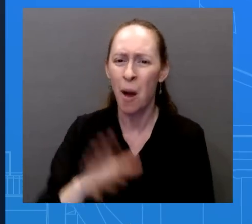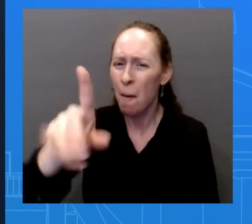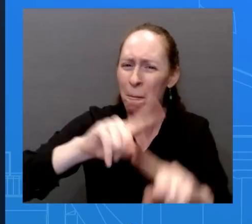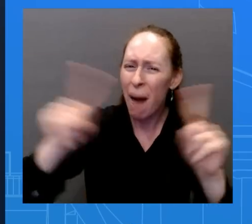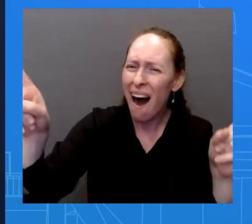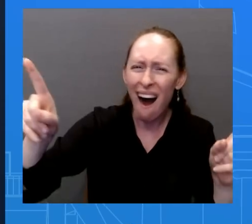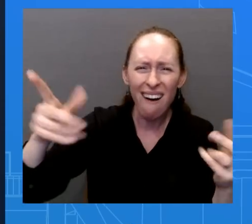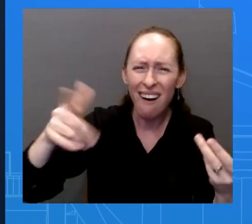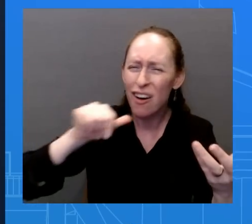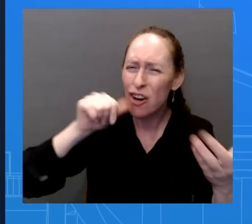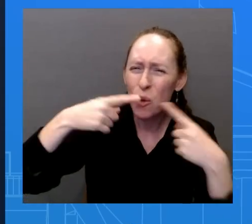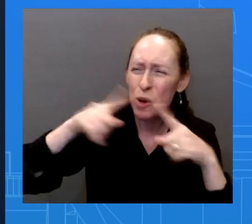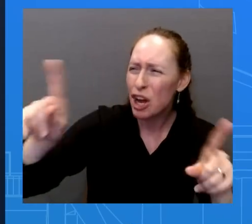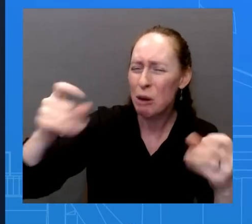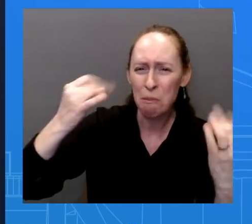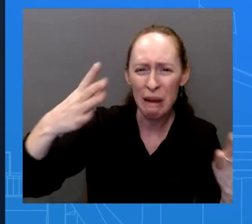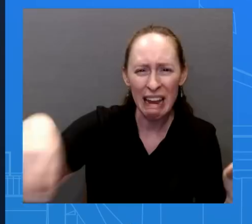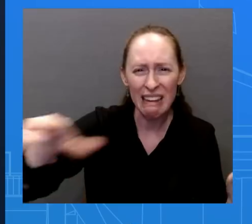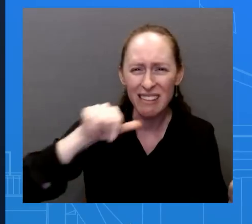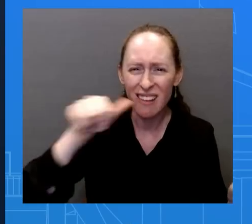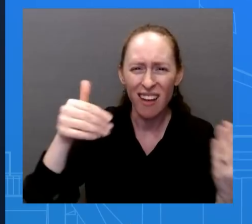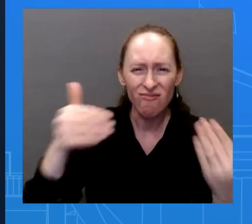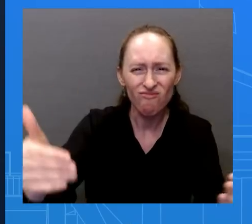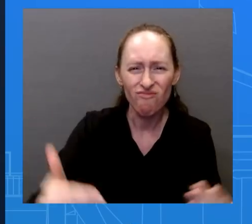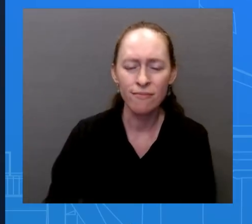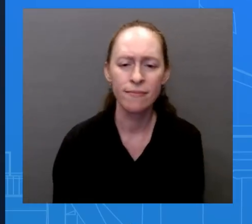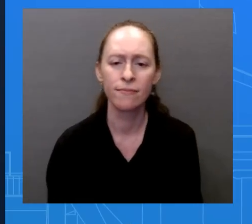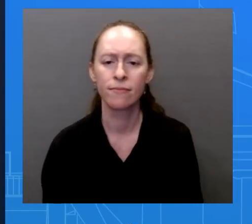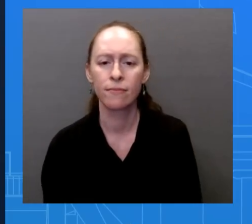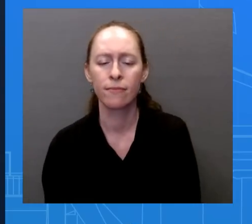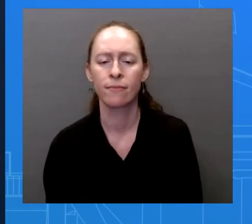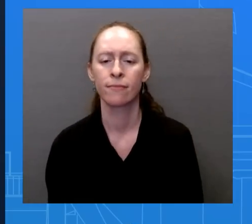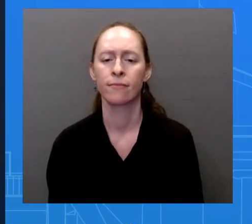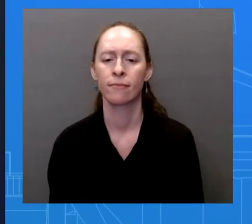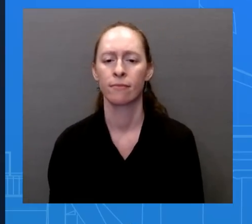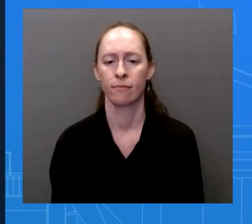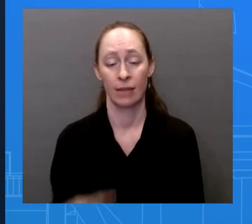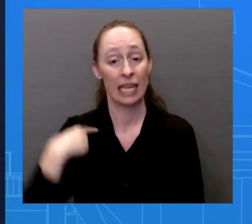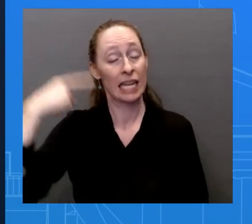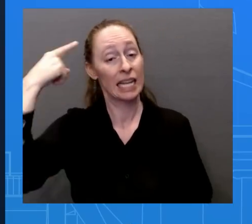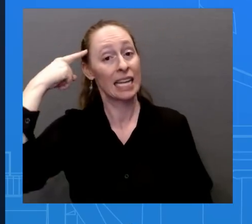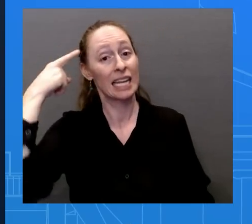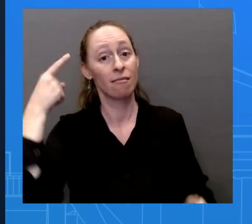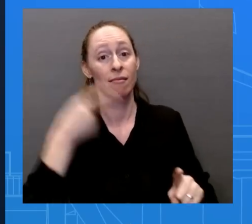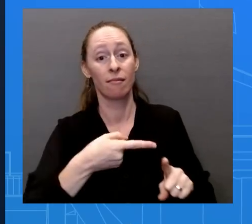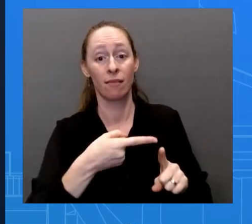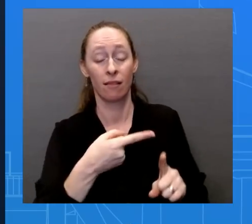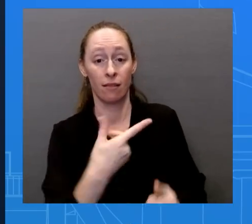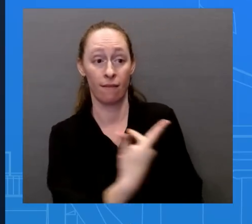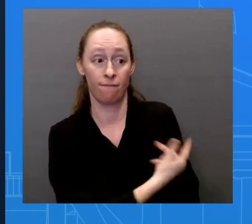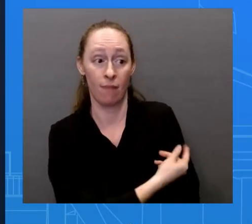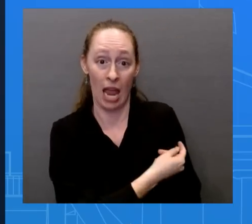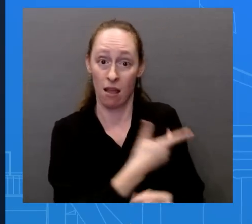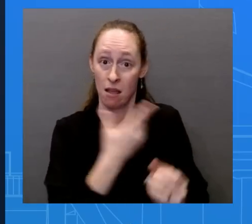when the vaccines rolled out in September, we expected September to be a month where it would just start picking up. And then, again, we'd really expect vaccination